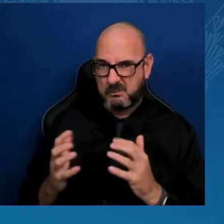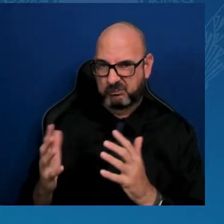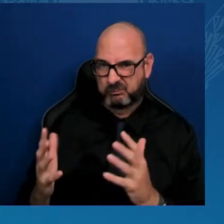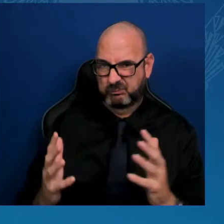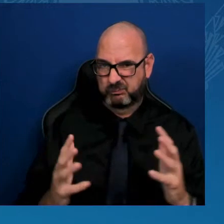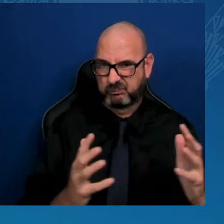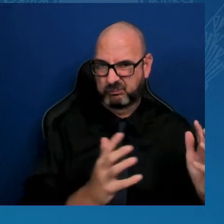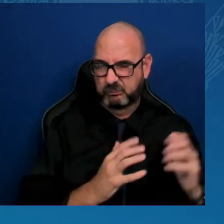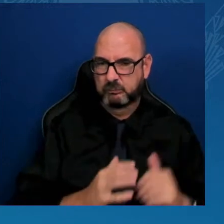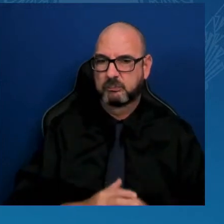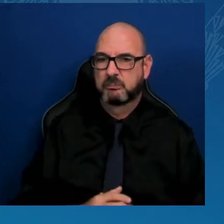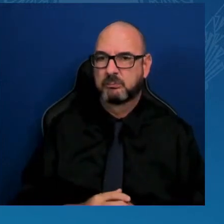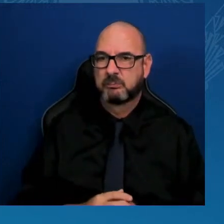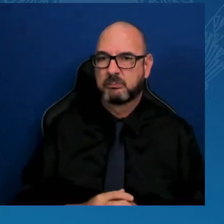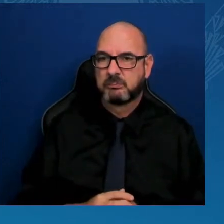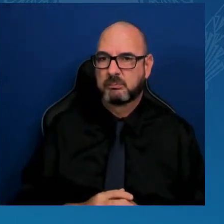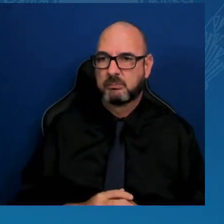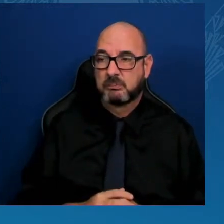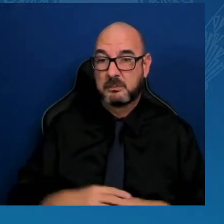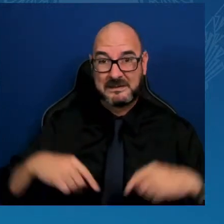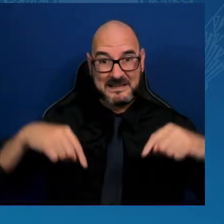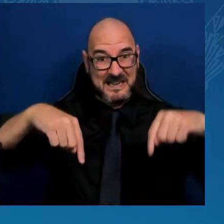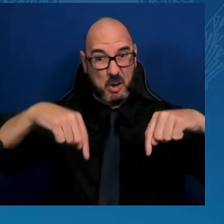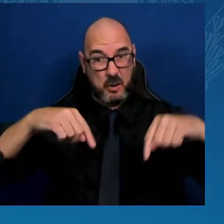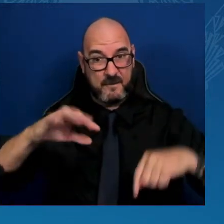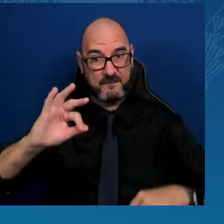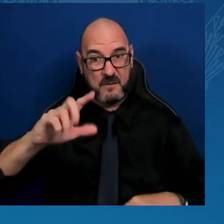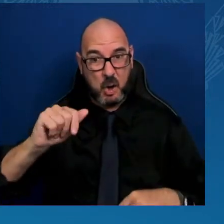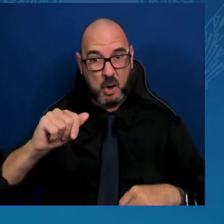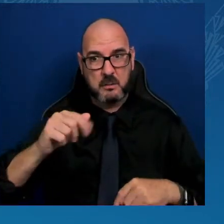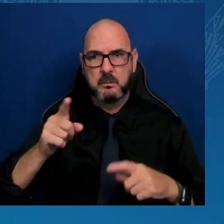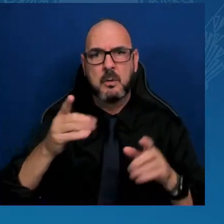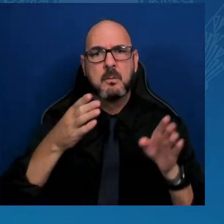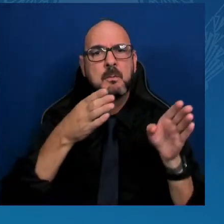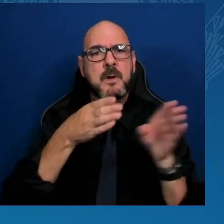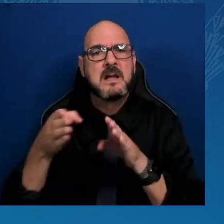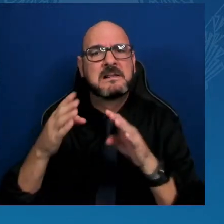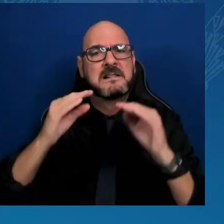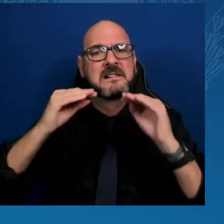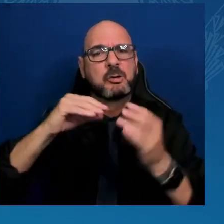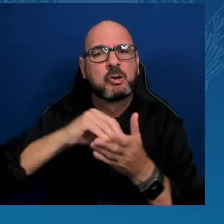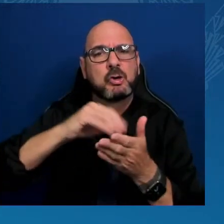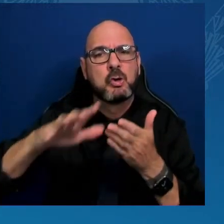they plan to teach students that enslaved people benefited from slavery.